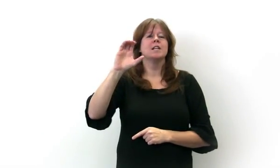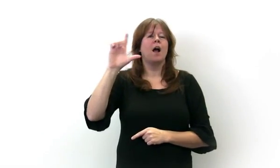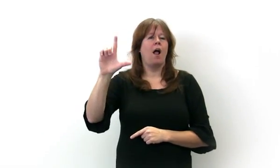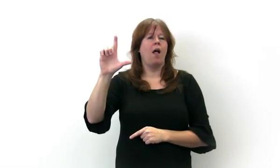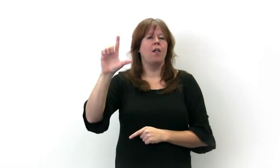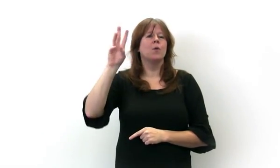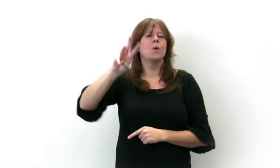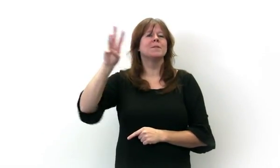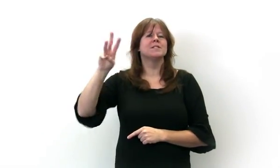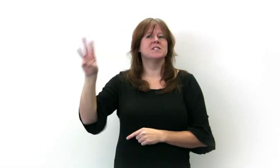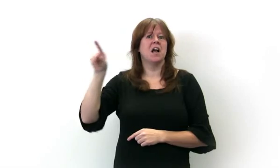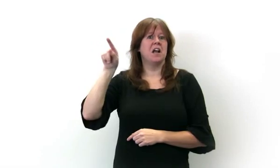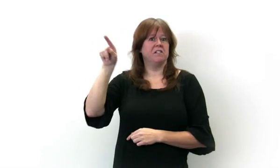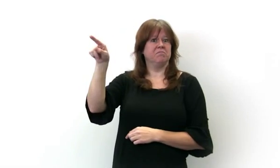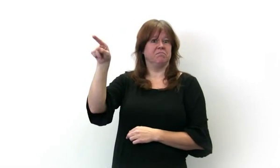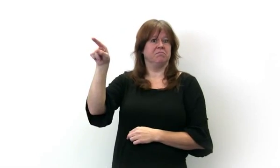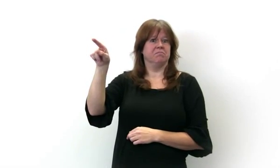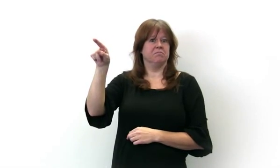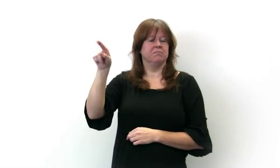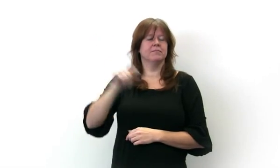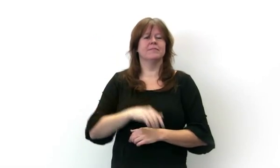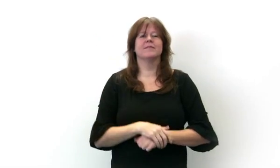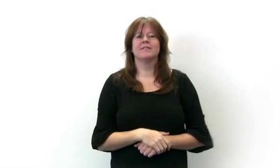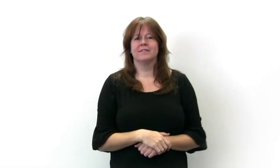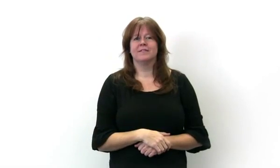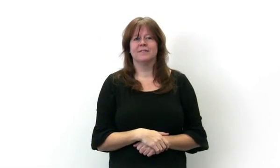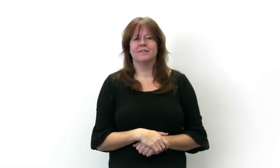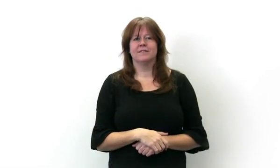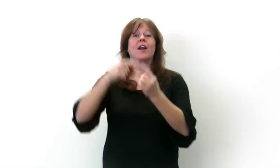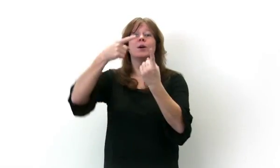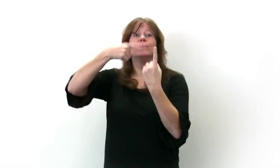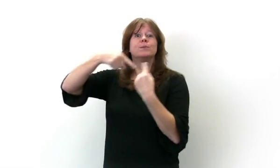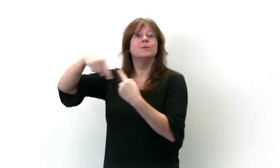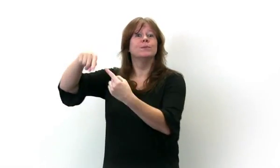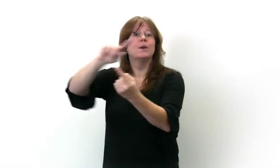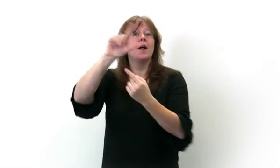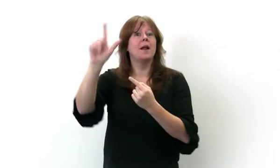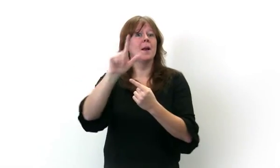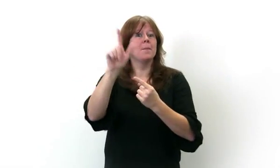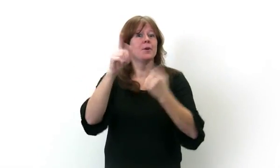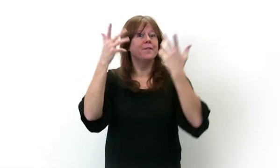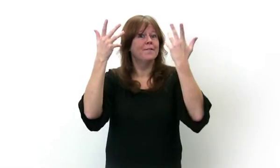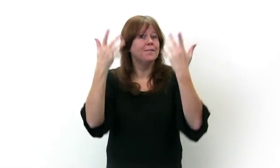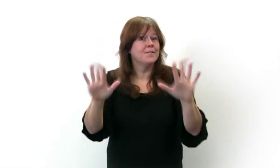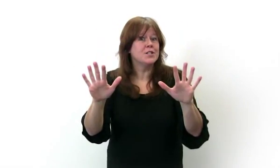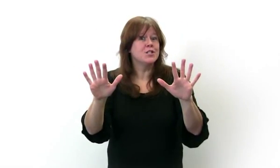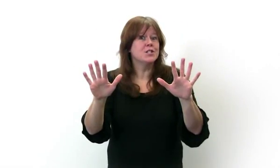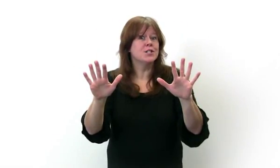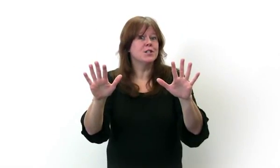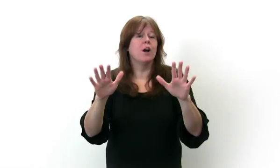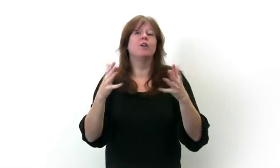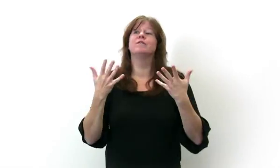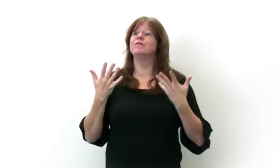on the OCCL website. After the tour, be sure to go back